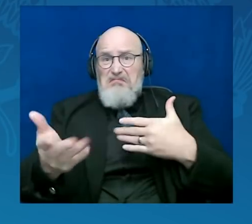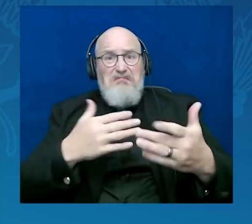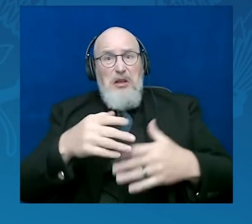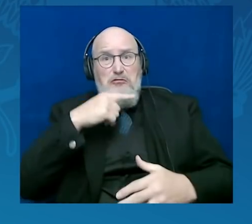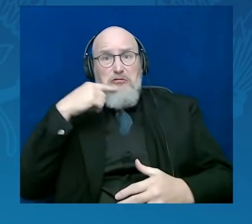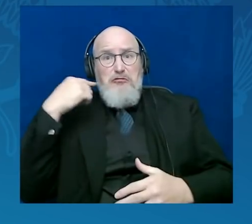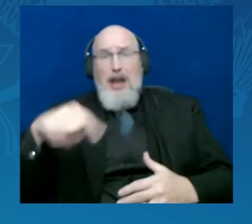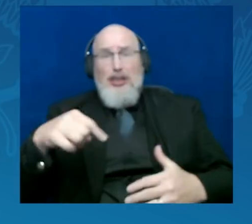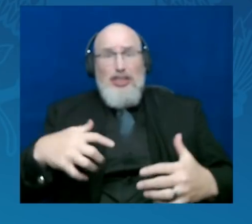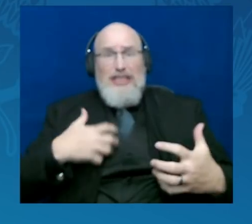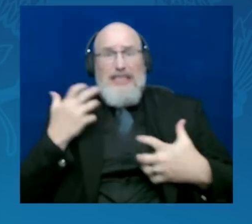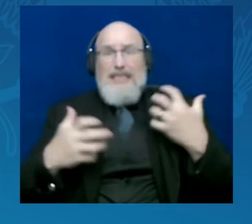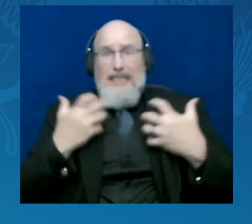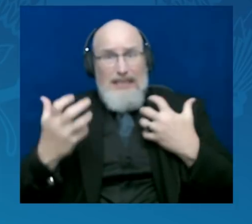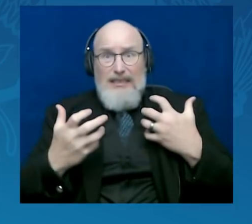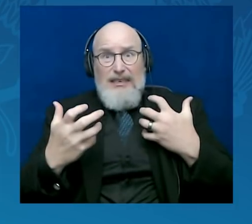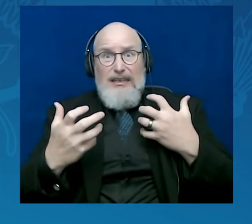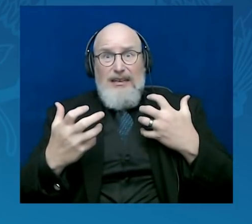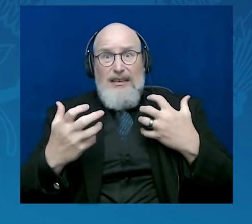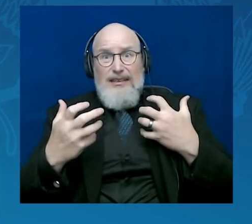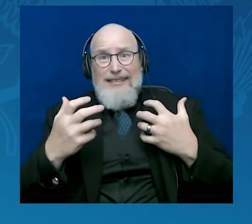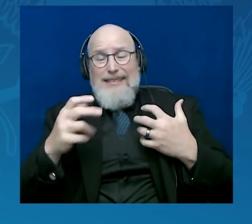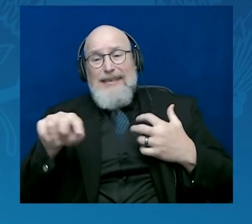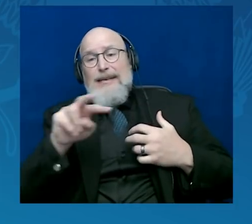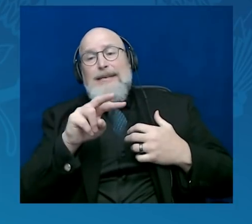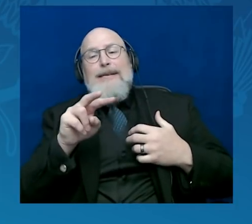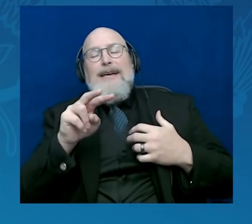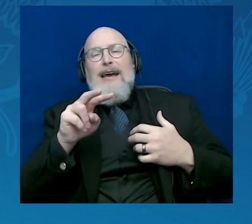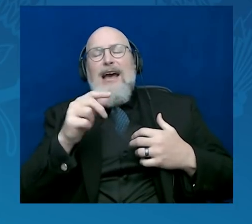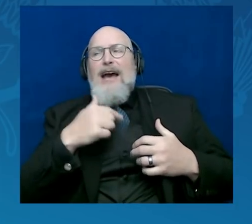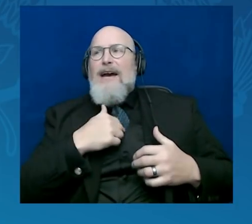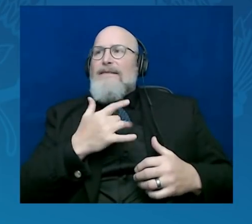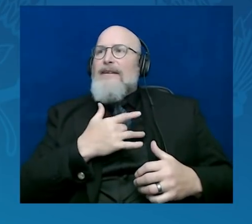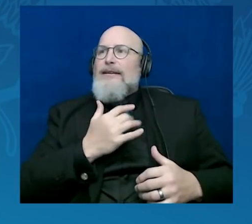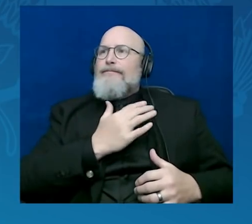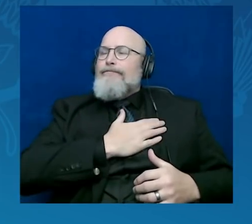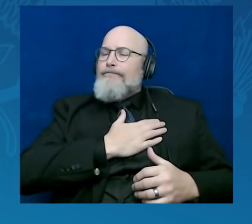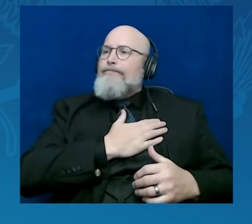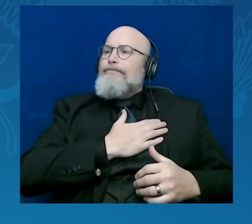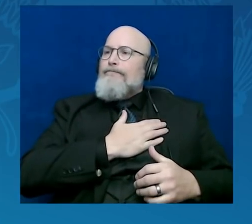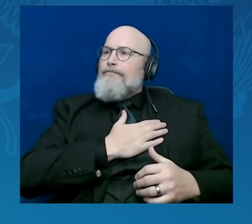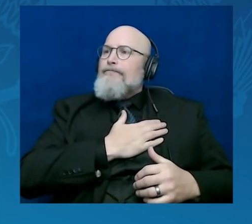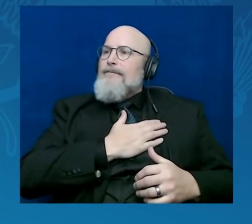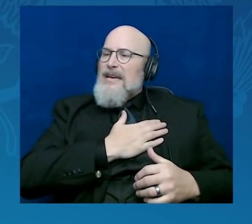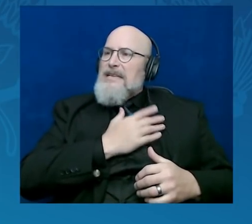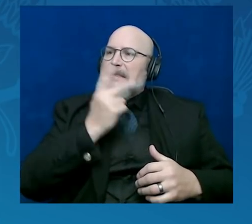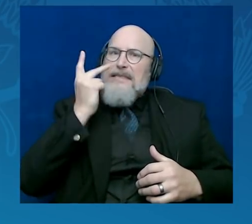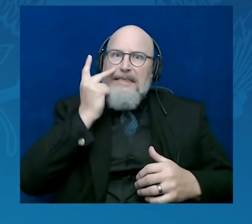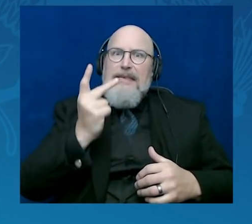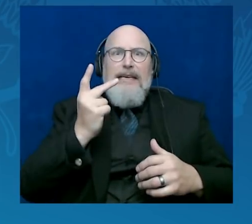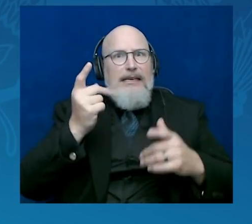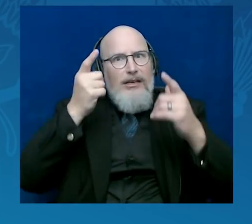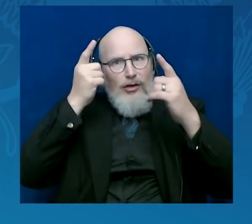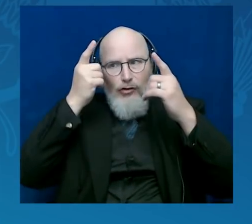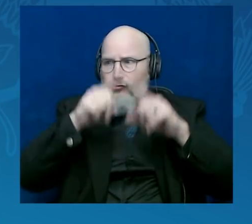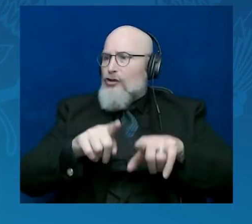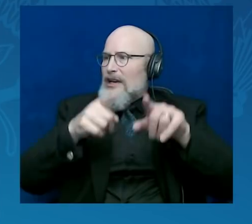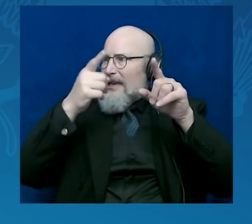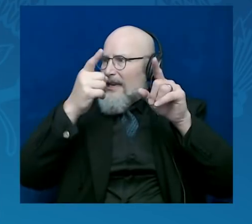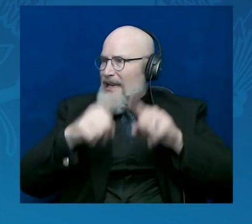I have been reassured and heartened by the widespread agreement across the transatlantic community